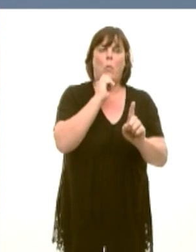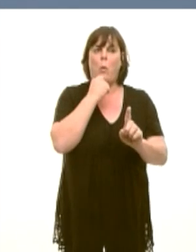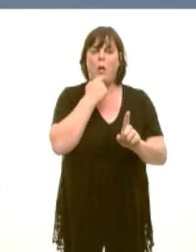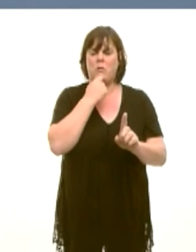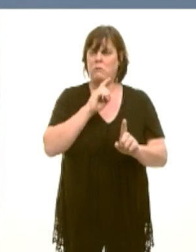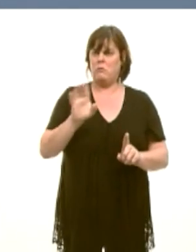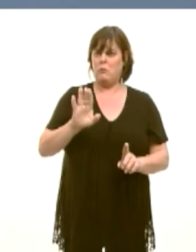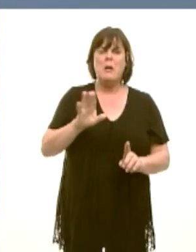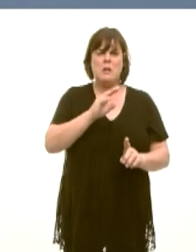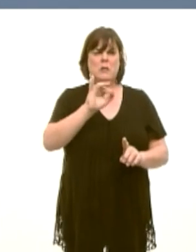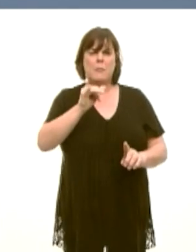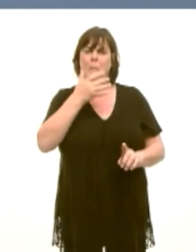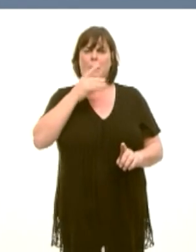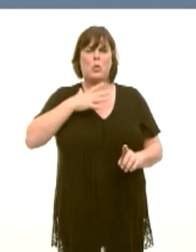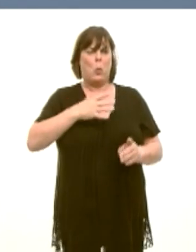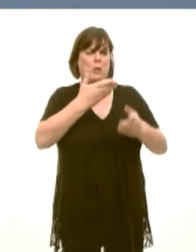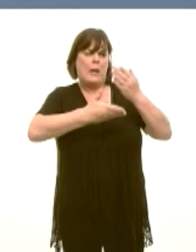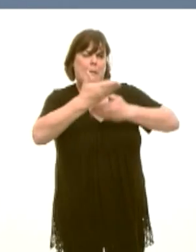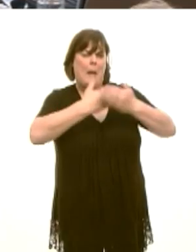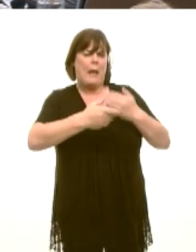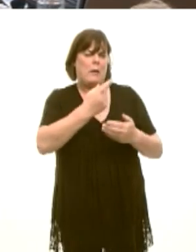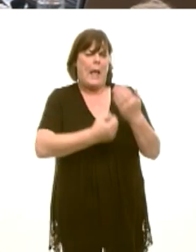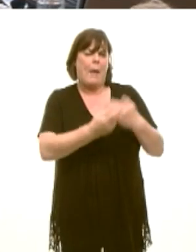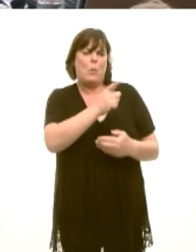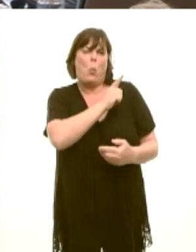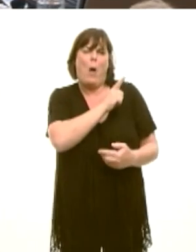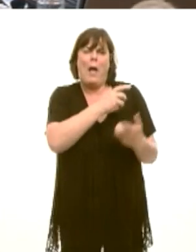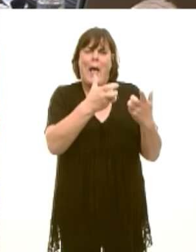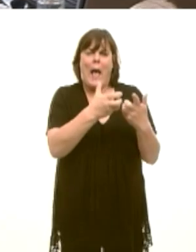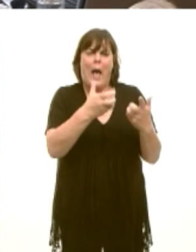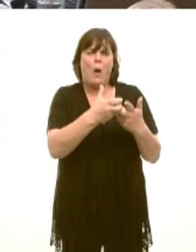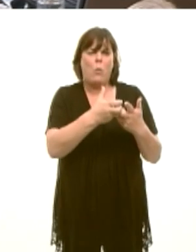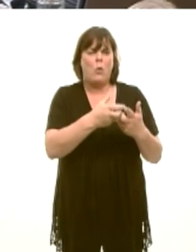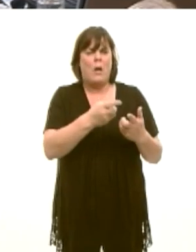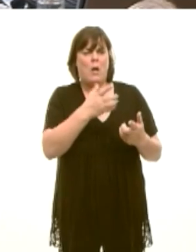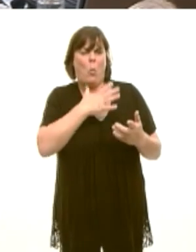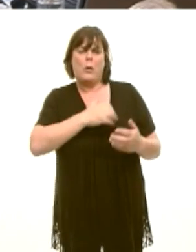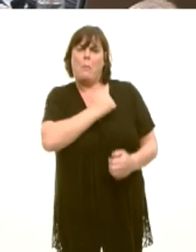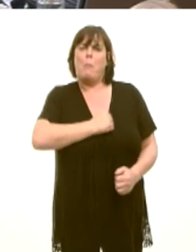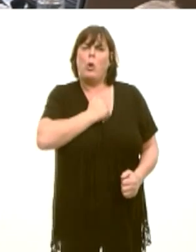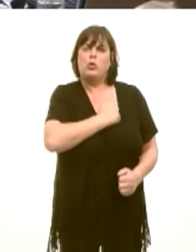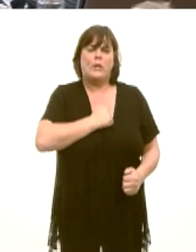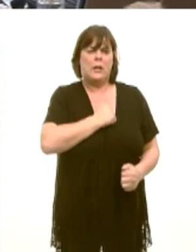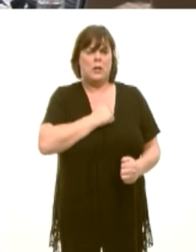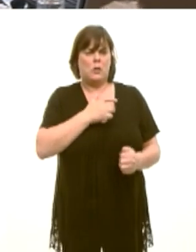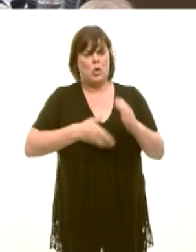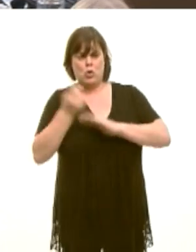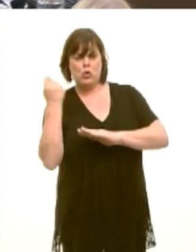people want, in the main. People just want an apology or an explanation; they donít want money. That is an approach that is precautionary. I suppose, as an ex-lawyer, I understand it,